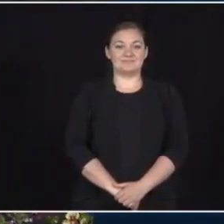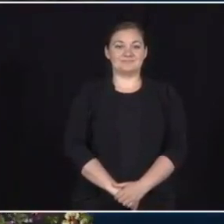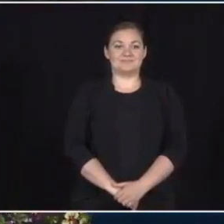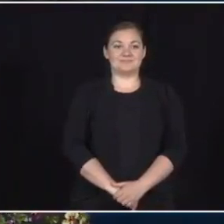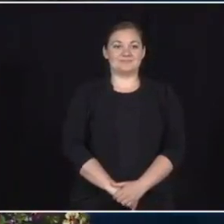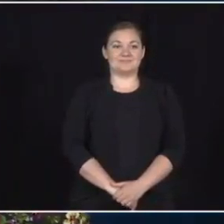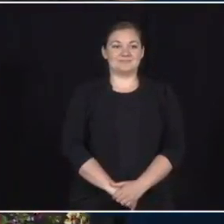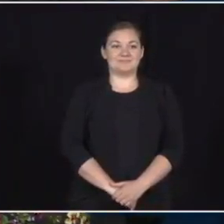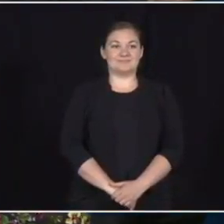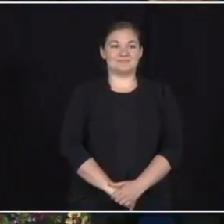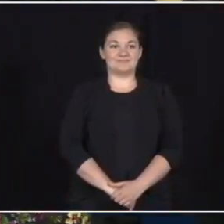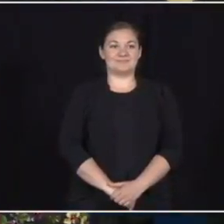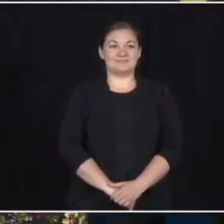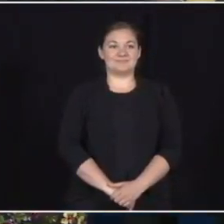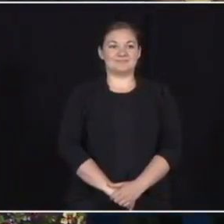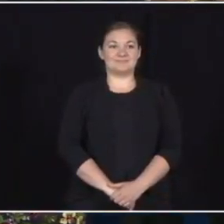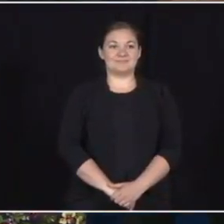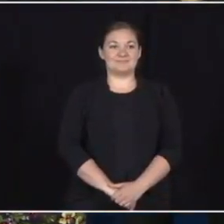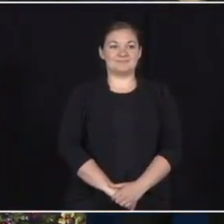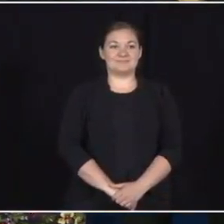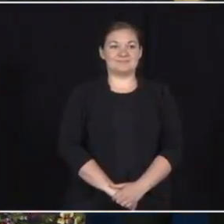Well, good afternoon.